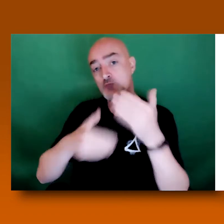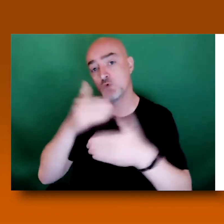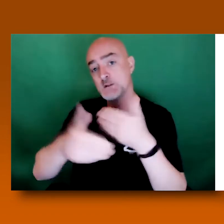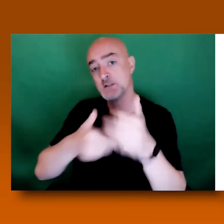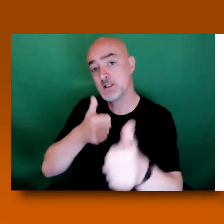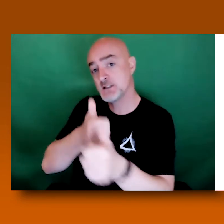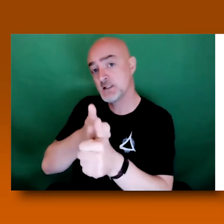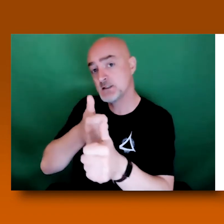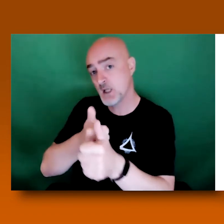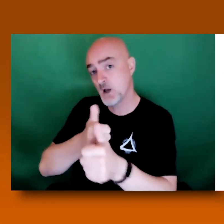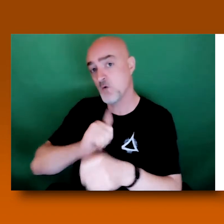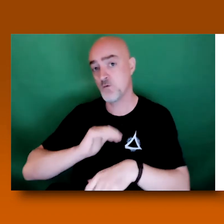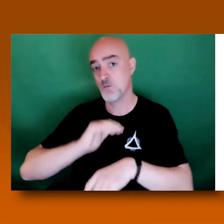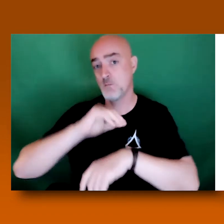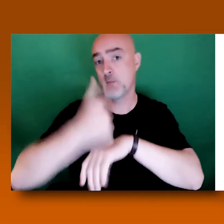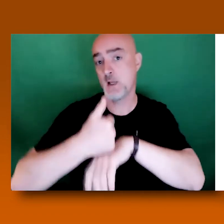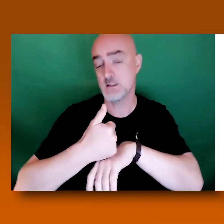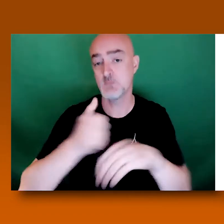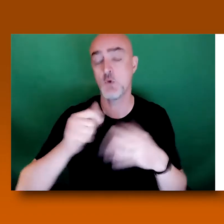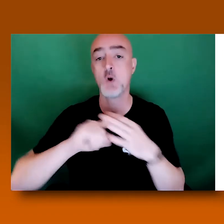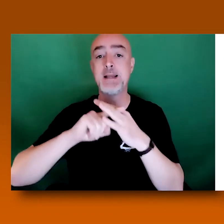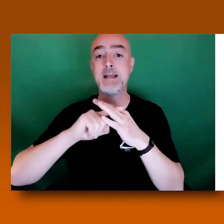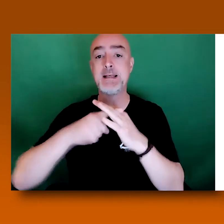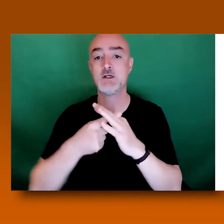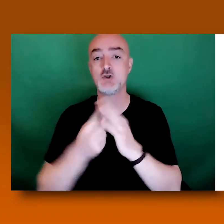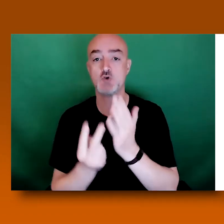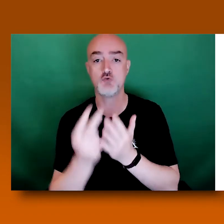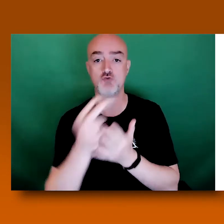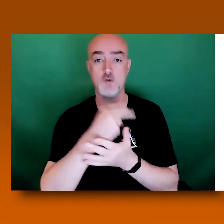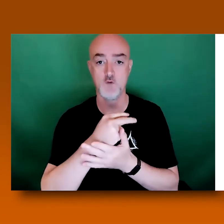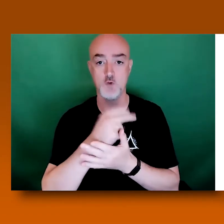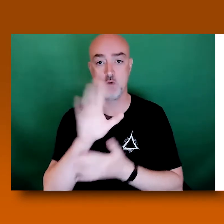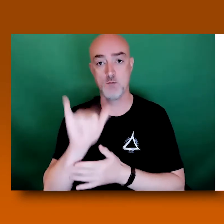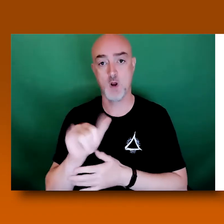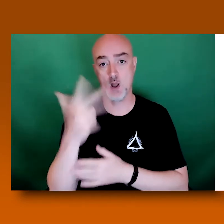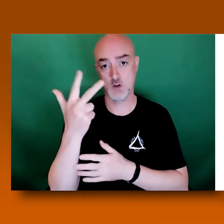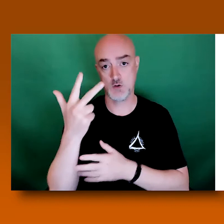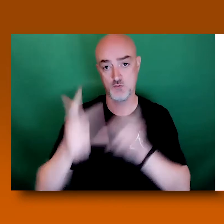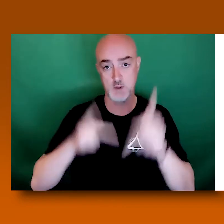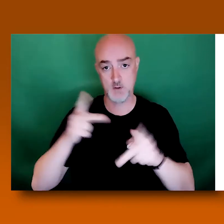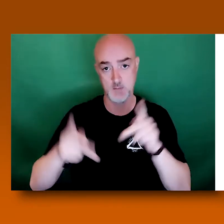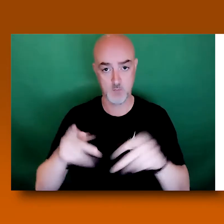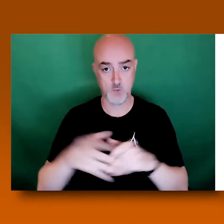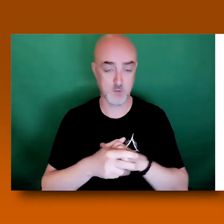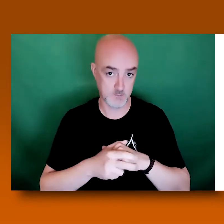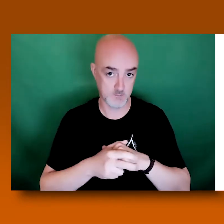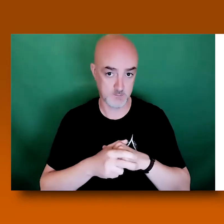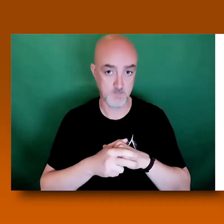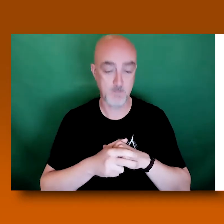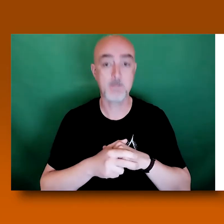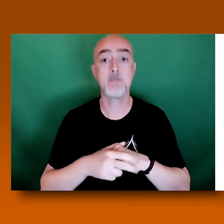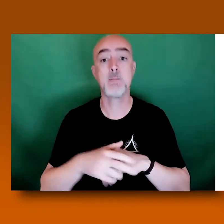So, the triage process itself is based on the initial review from 3 people.